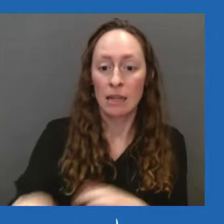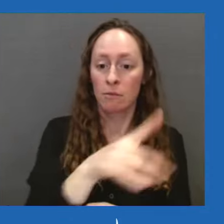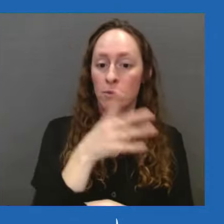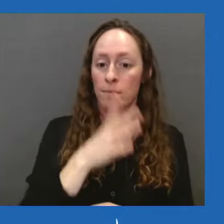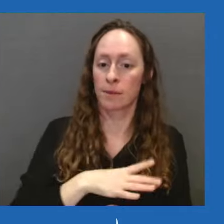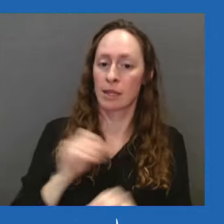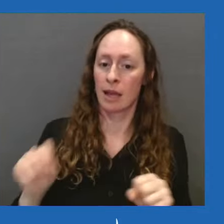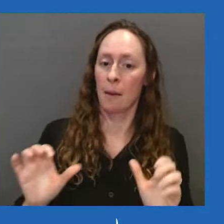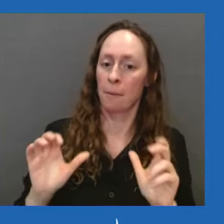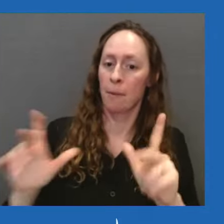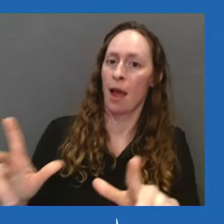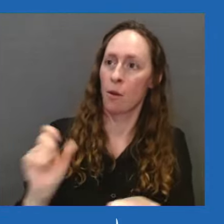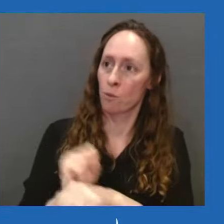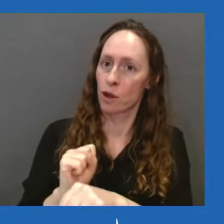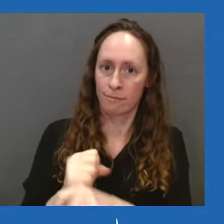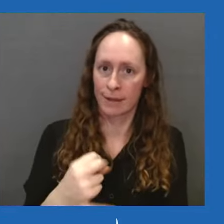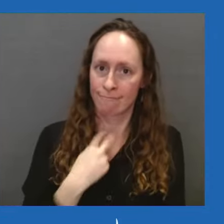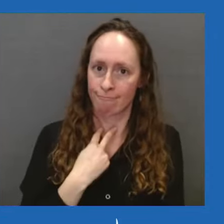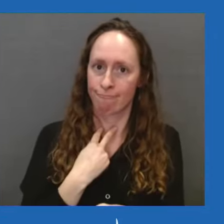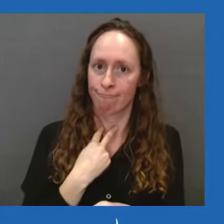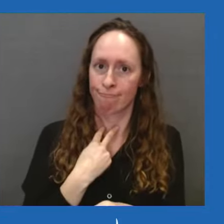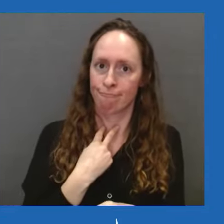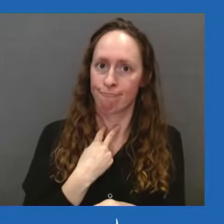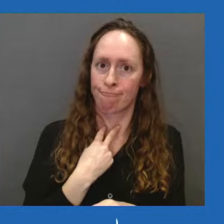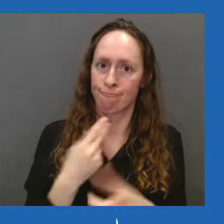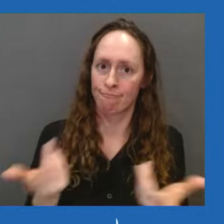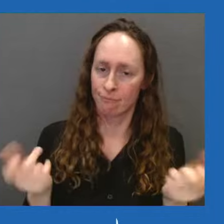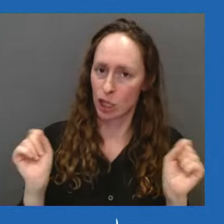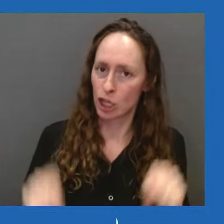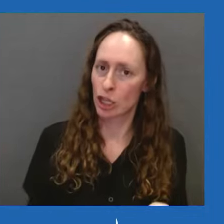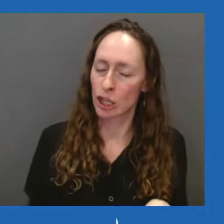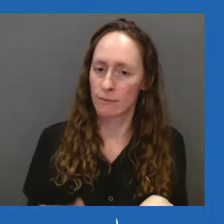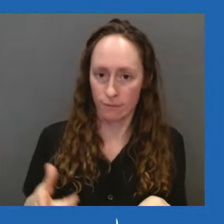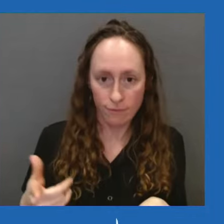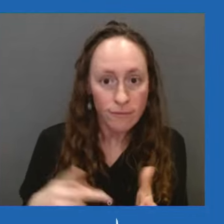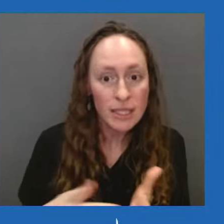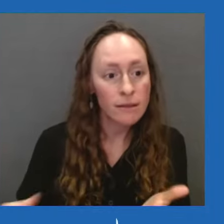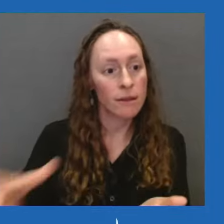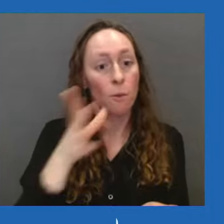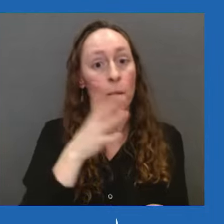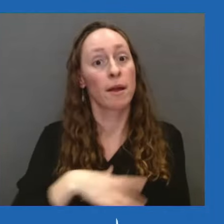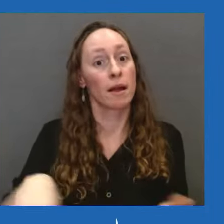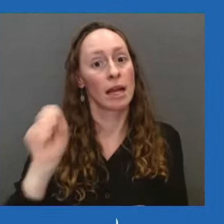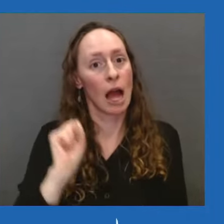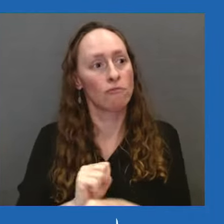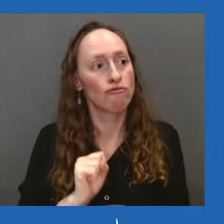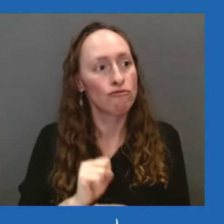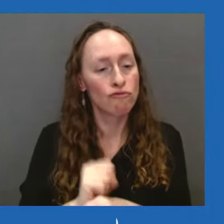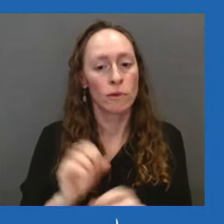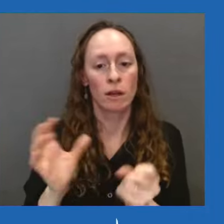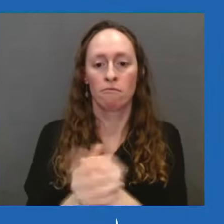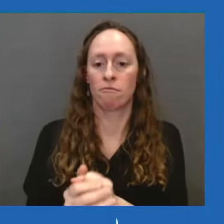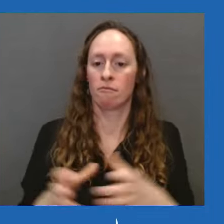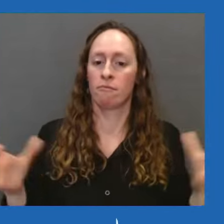And all these ideas would be a hell of a lot better for growing the American economy than letting billionaires